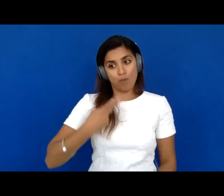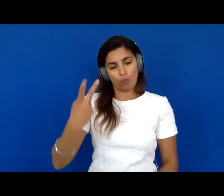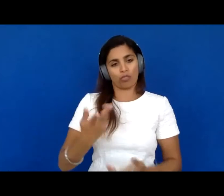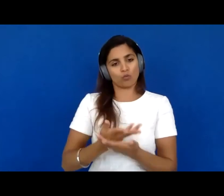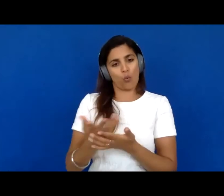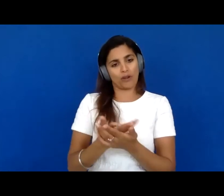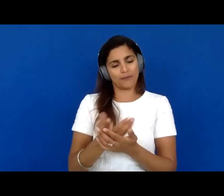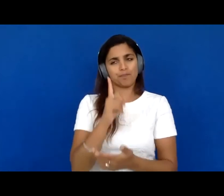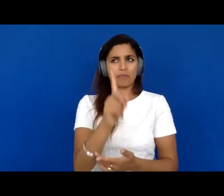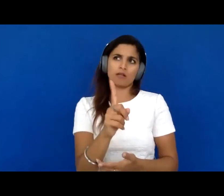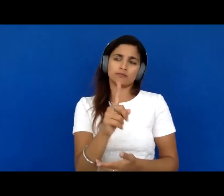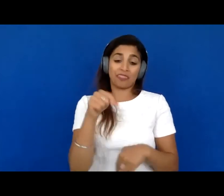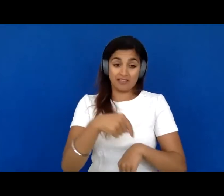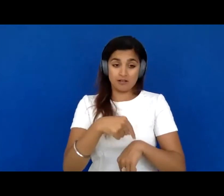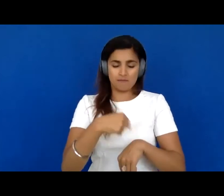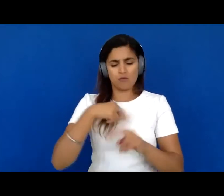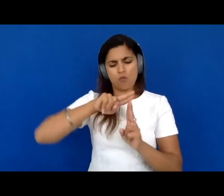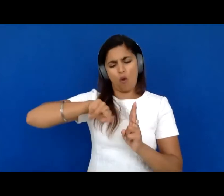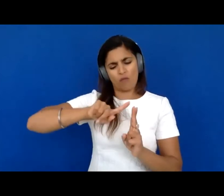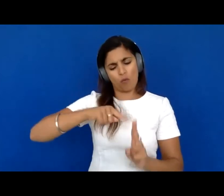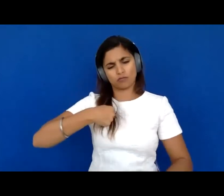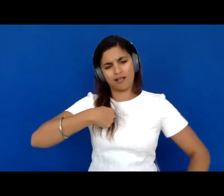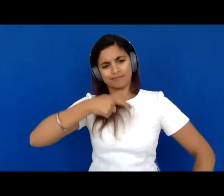remove what I was saying because over time and over the last few months I